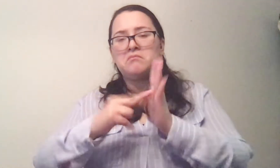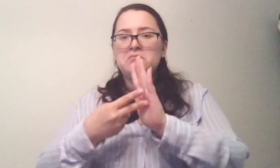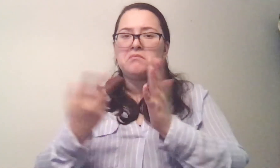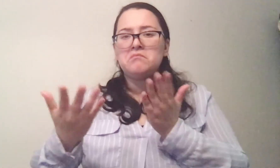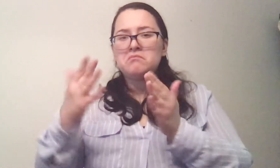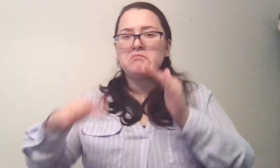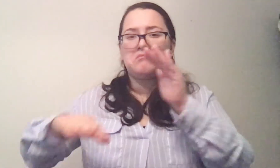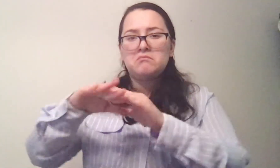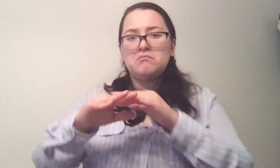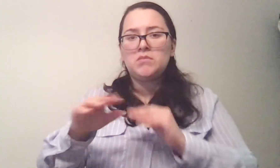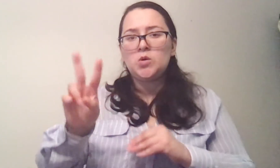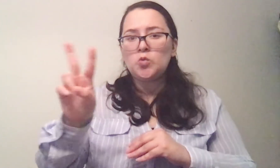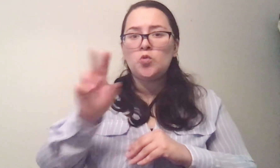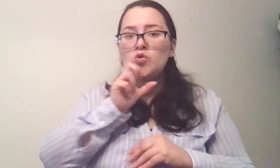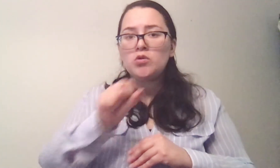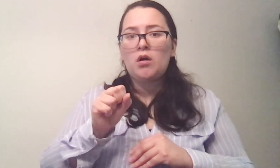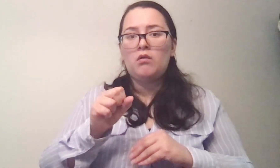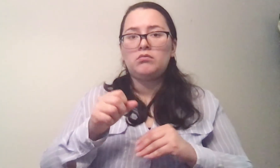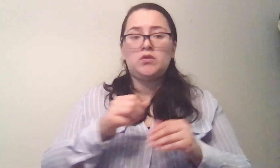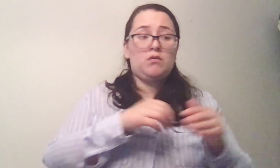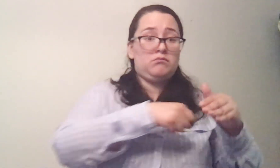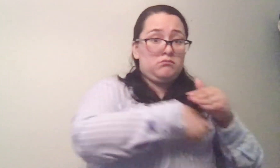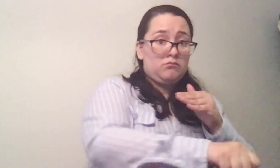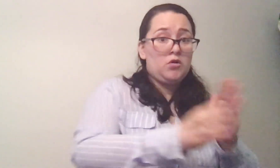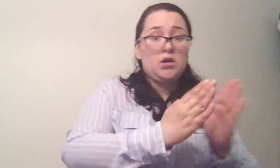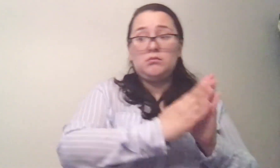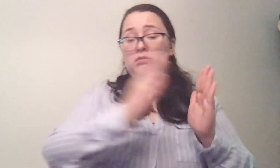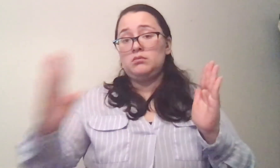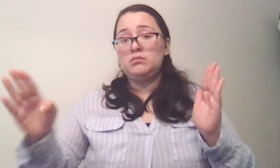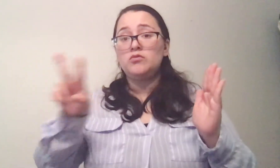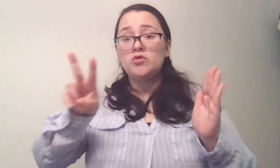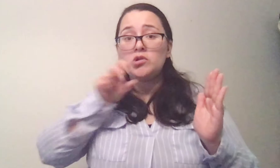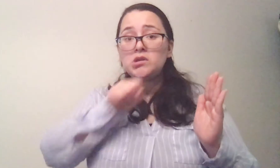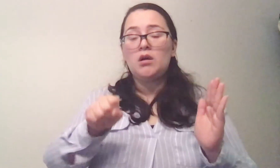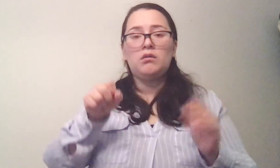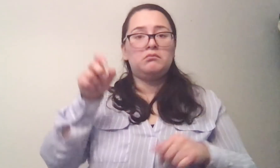Up to about 2 years old. From birth to 2 years old